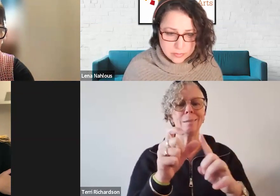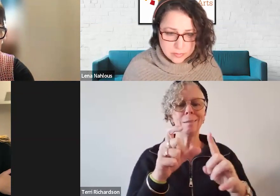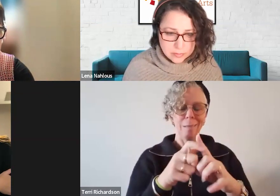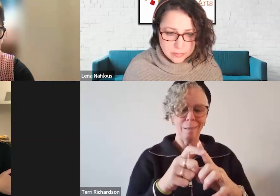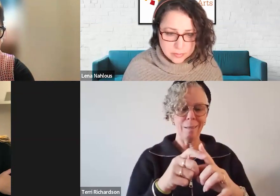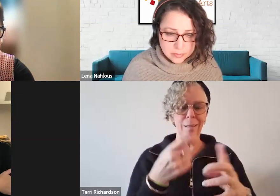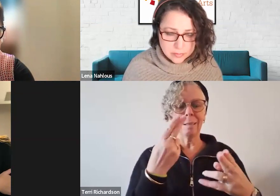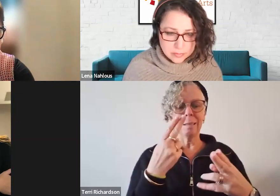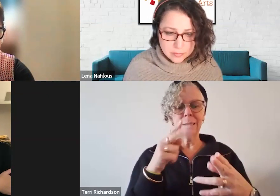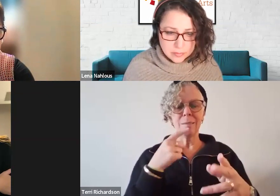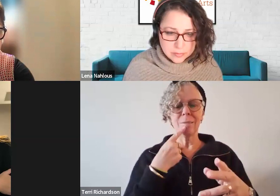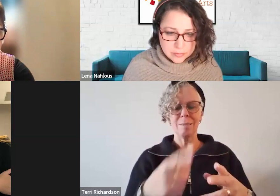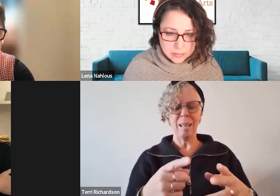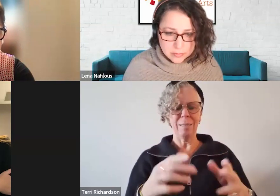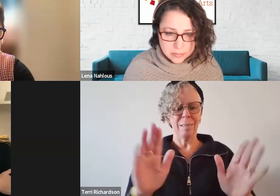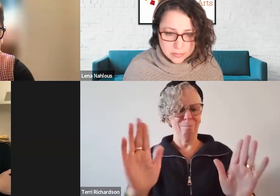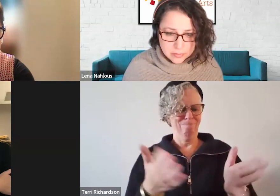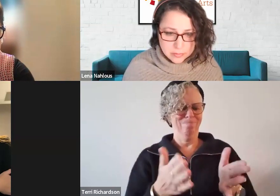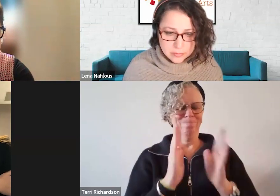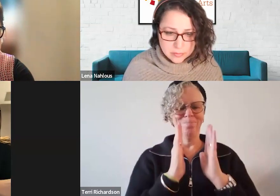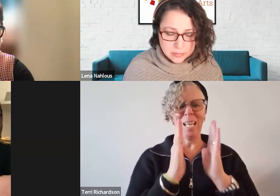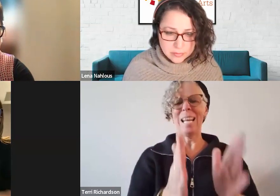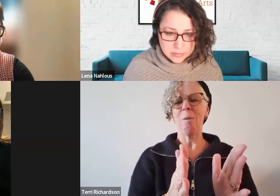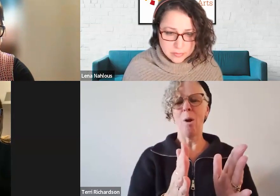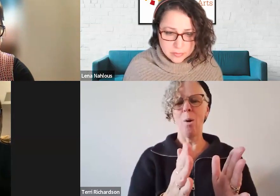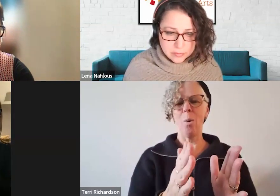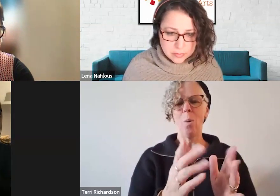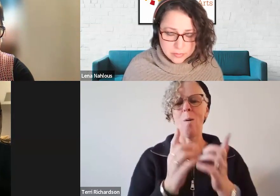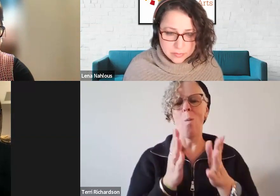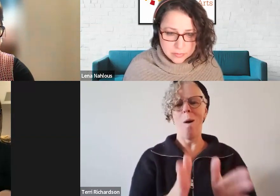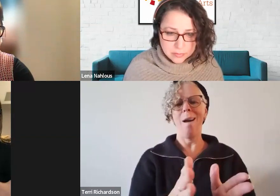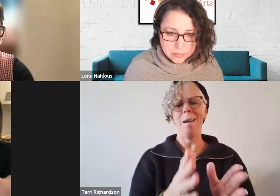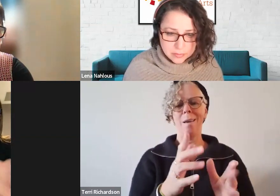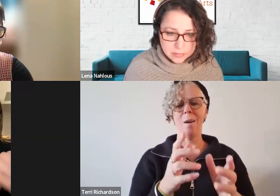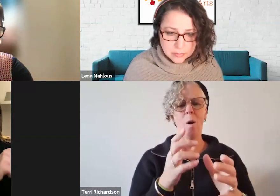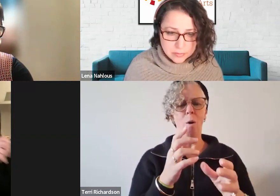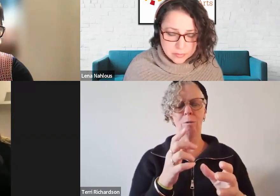defined this narrower term of corporate governance as procedures and processes